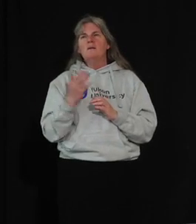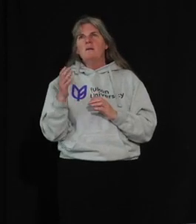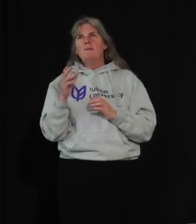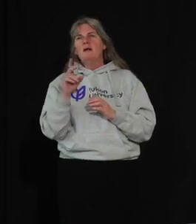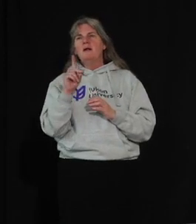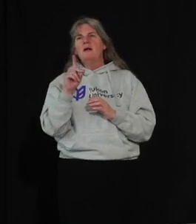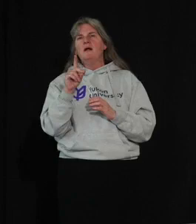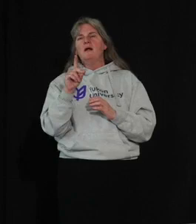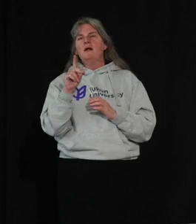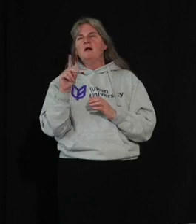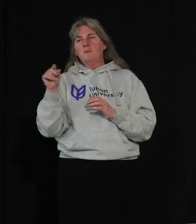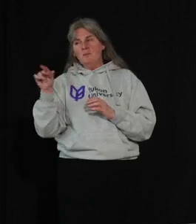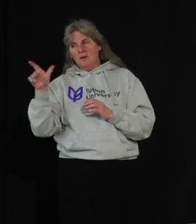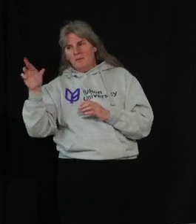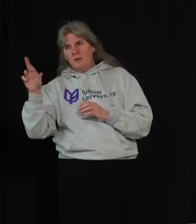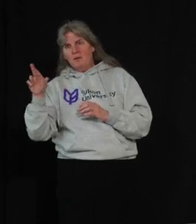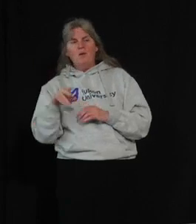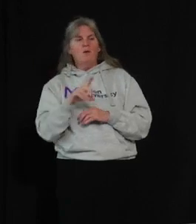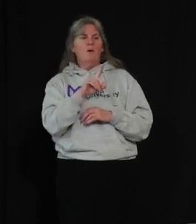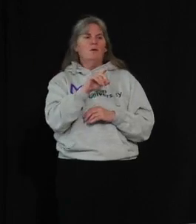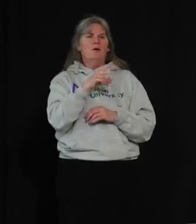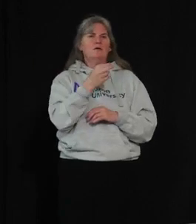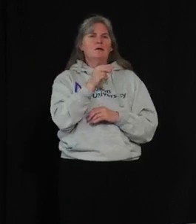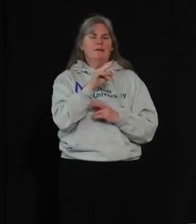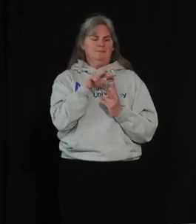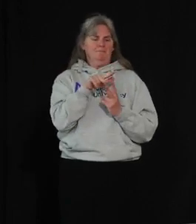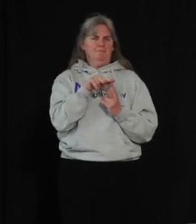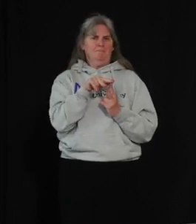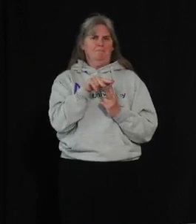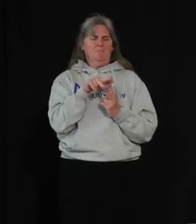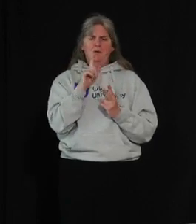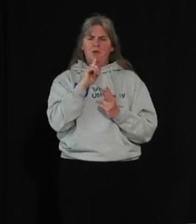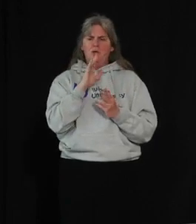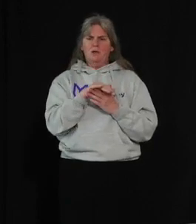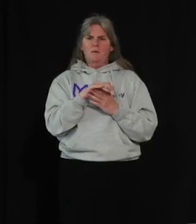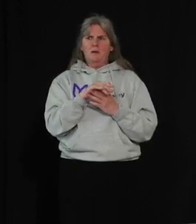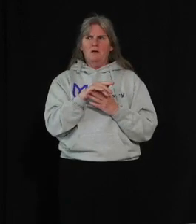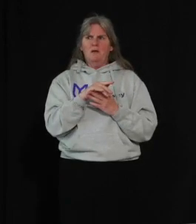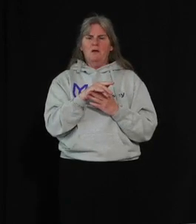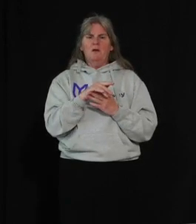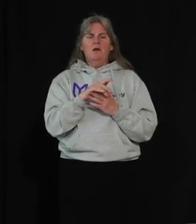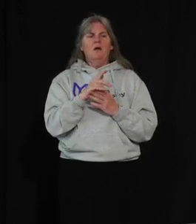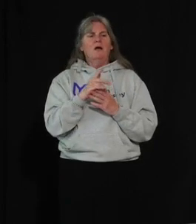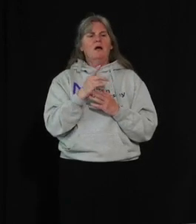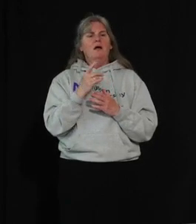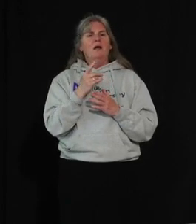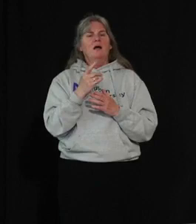This is either for the premier or Doctor Hanley. If you could speak again to the self isolation and people coming